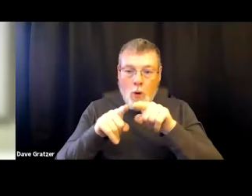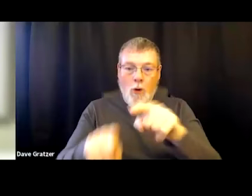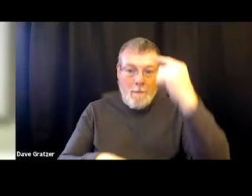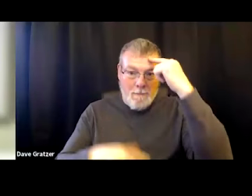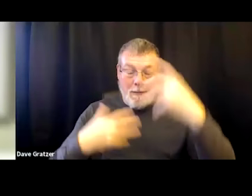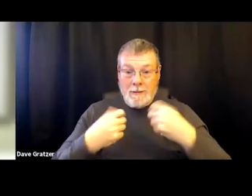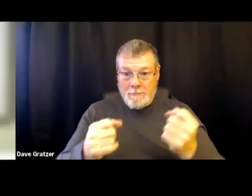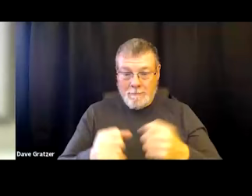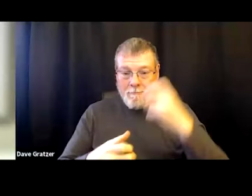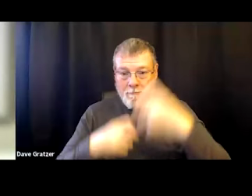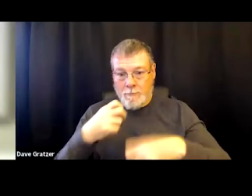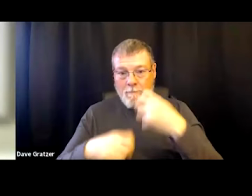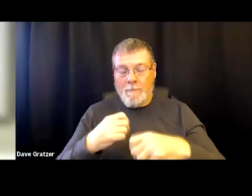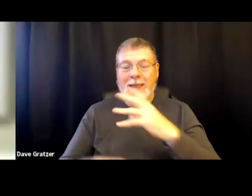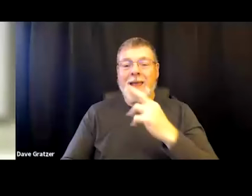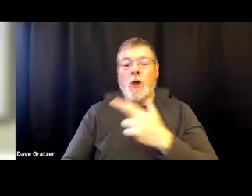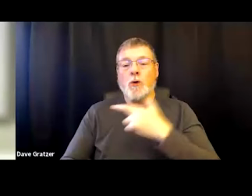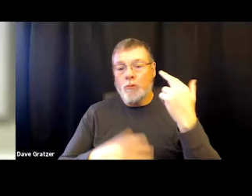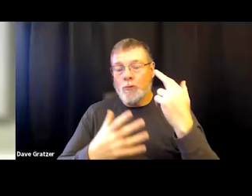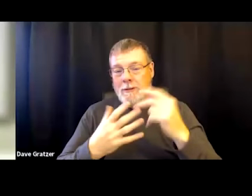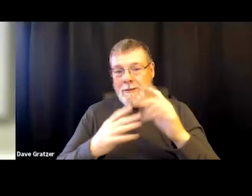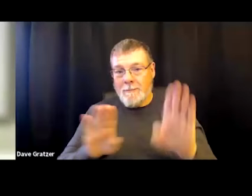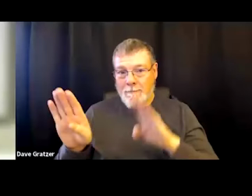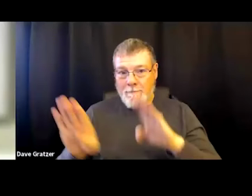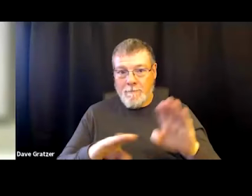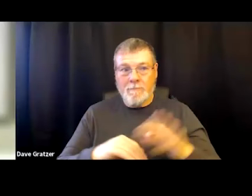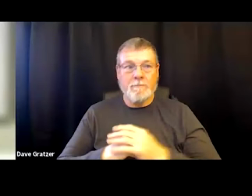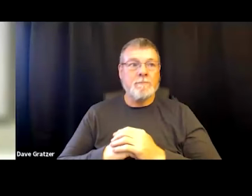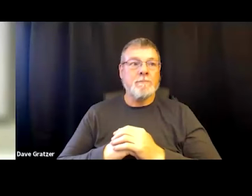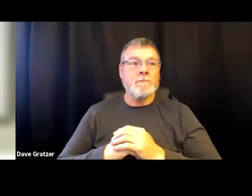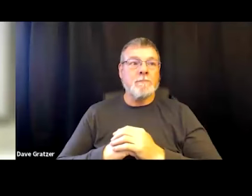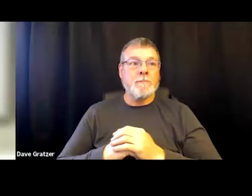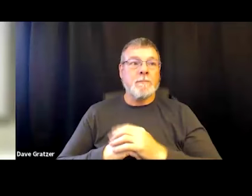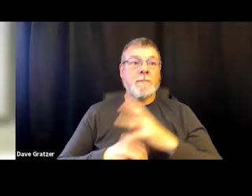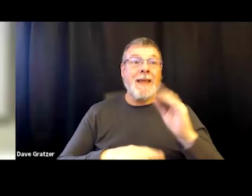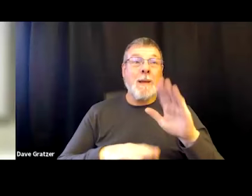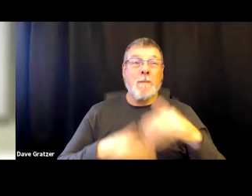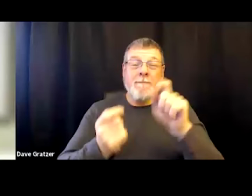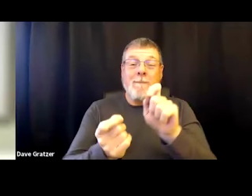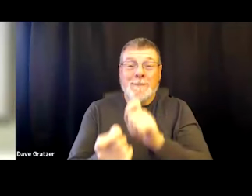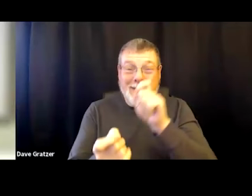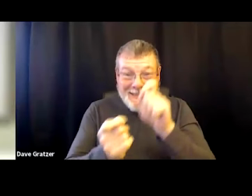and risky behaviors for this population. And we know that providing specific assessment approaches